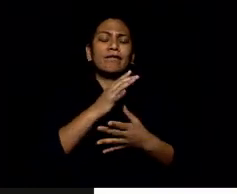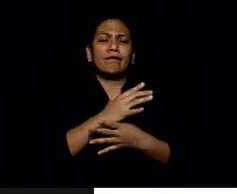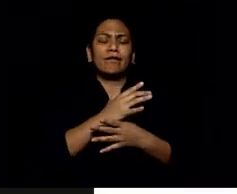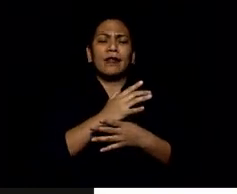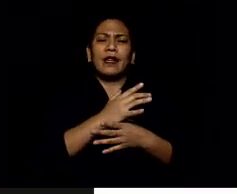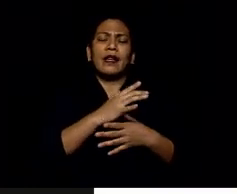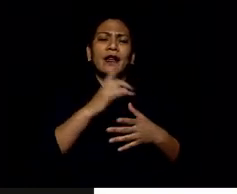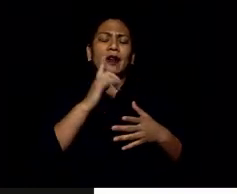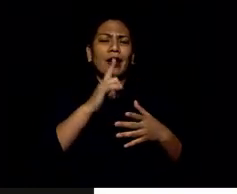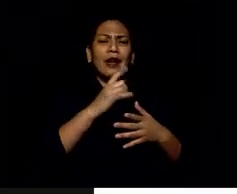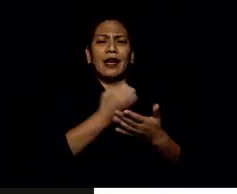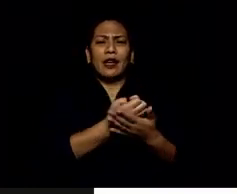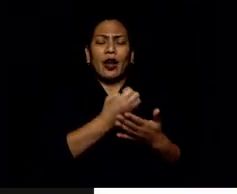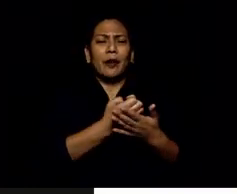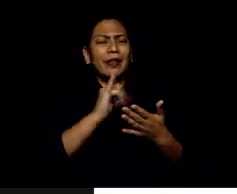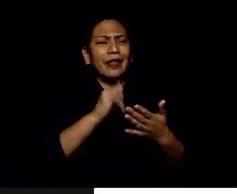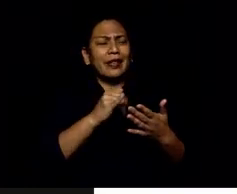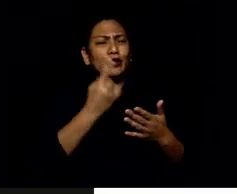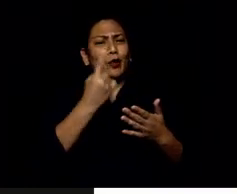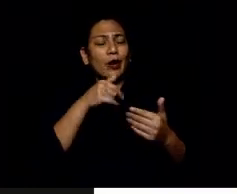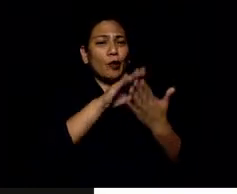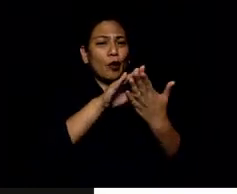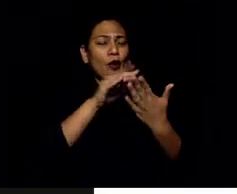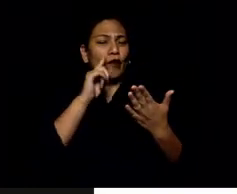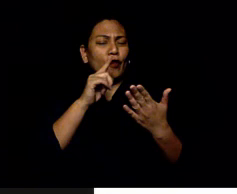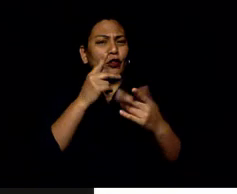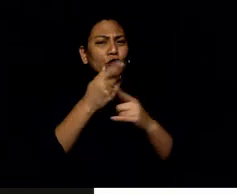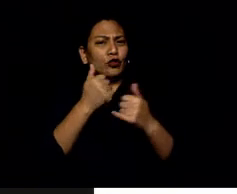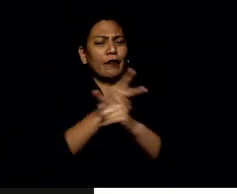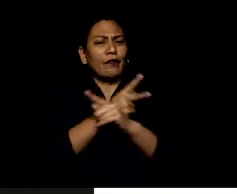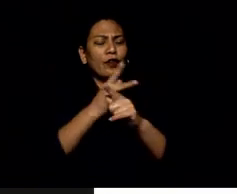addressing climate change in that, uh, it has a few